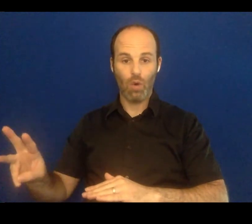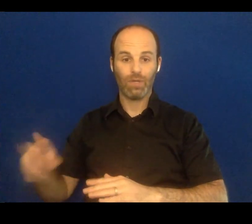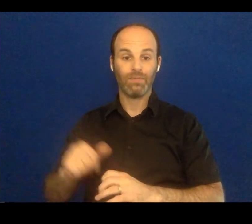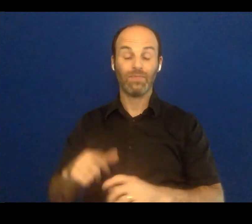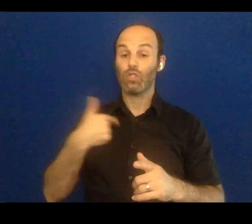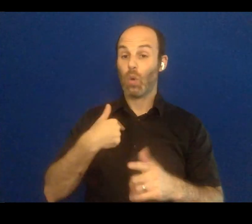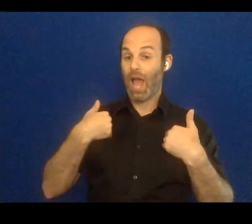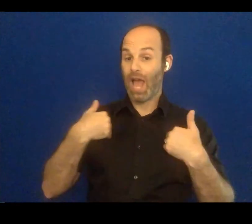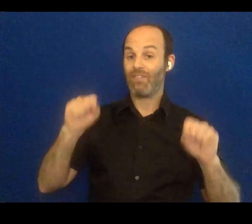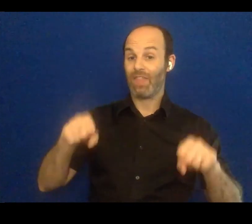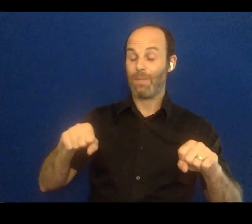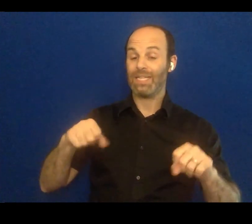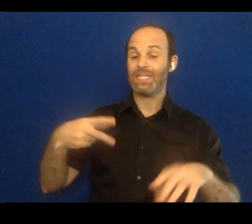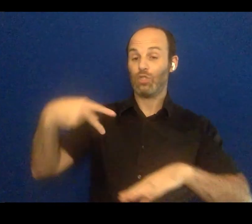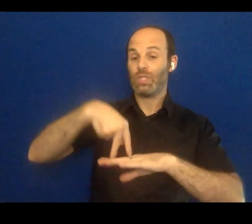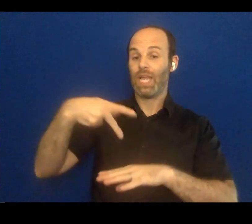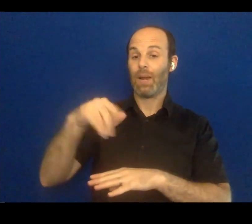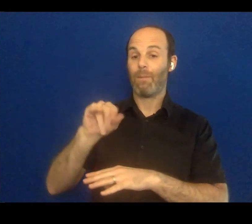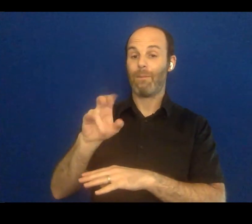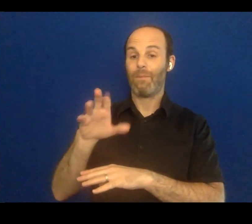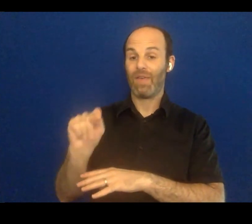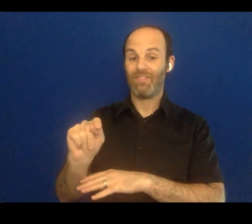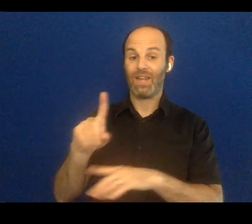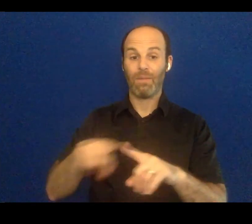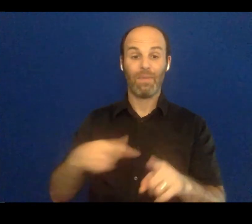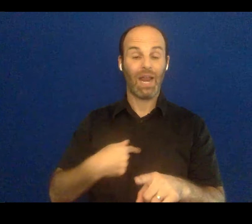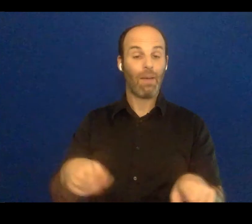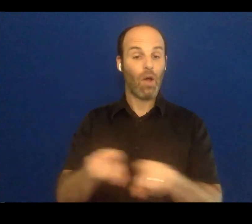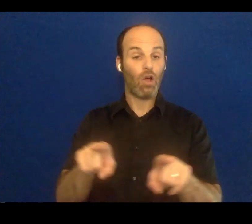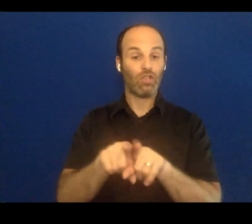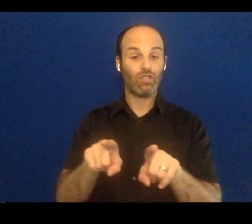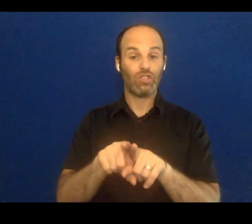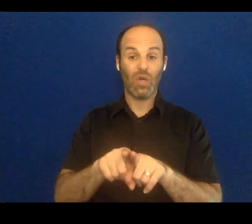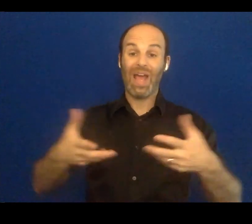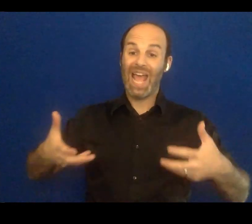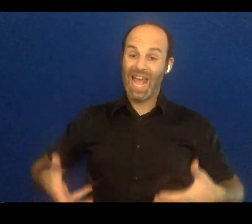STAND PIVOT BUT I AM ALSO